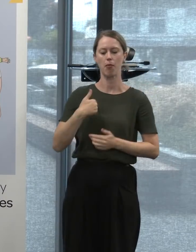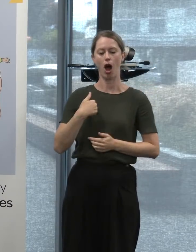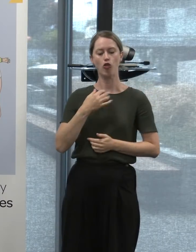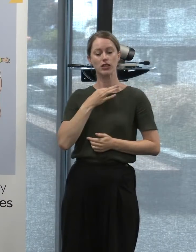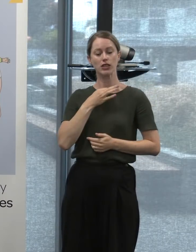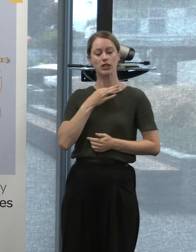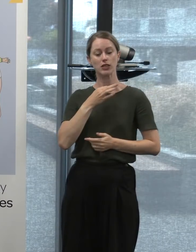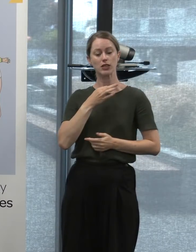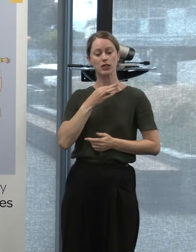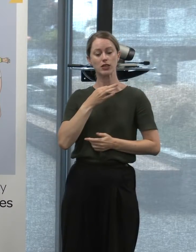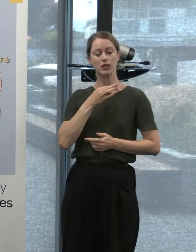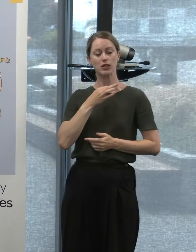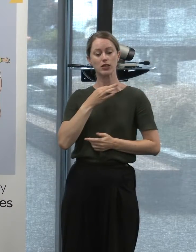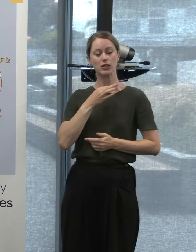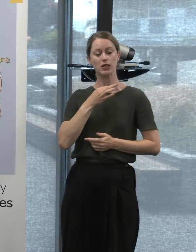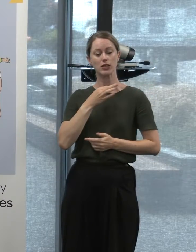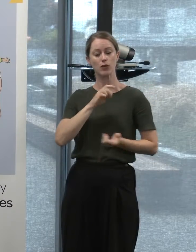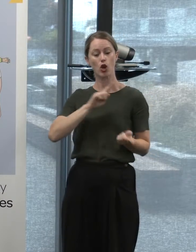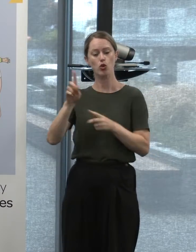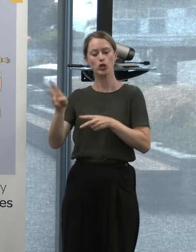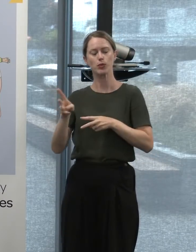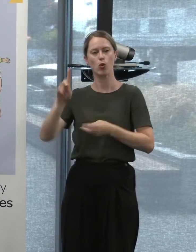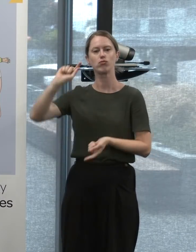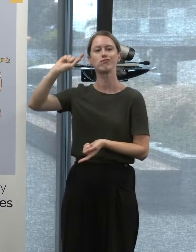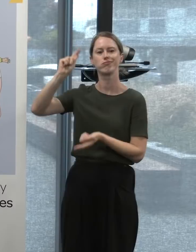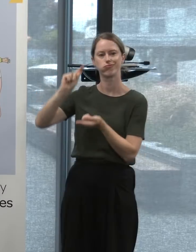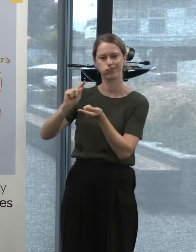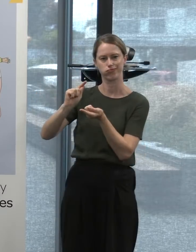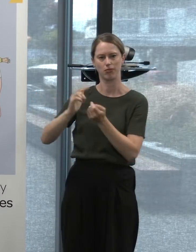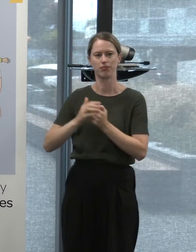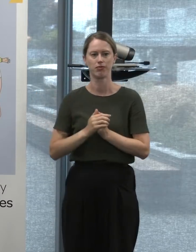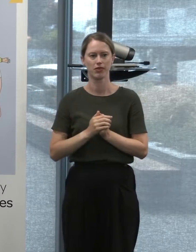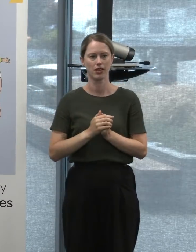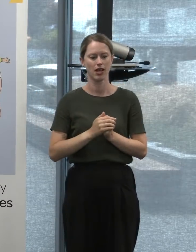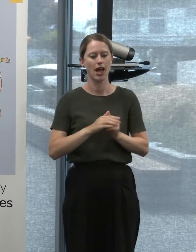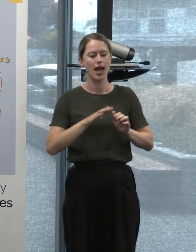The booster for people 18 and